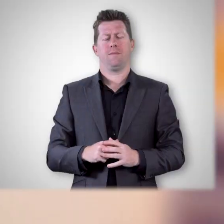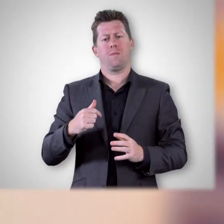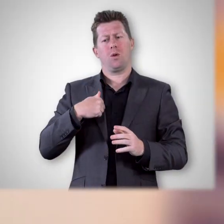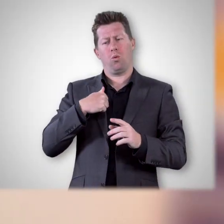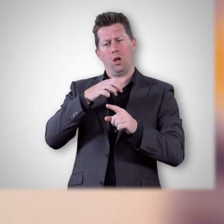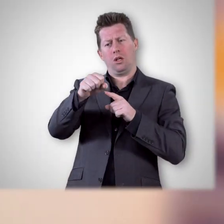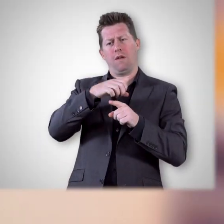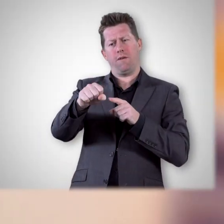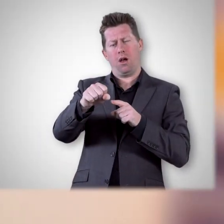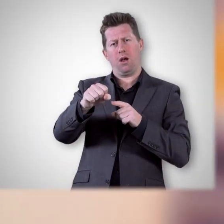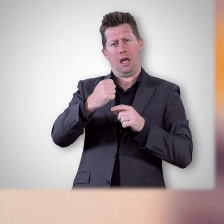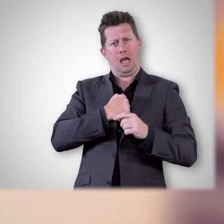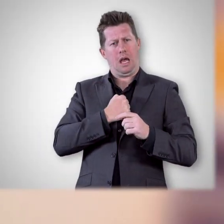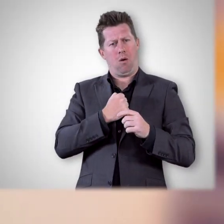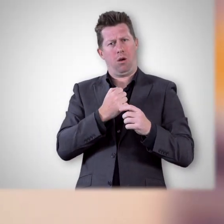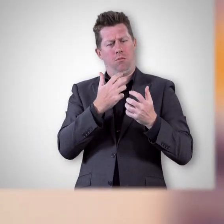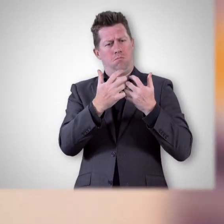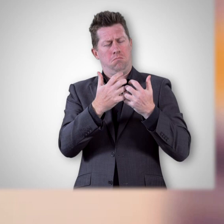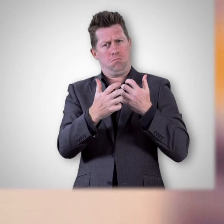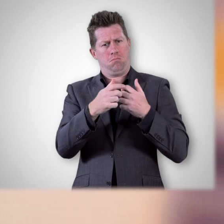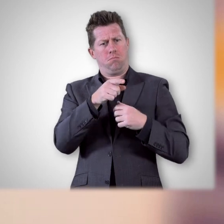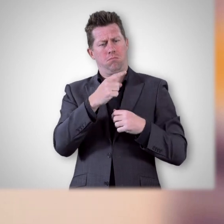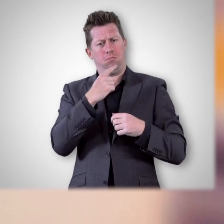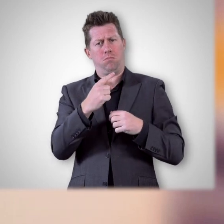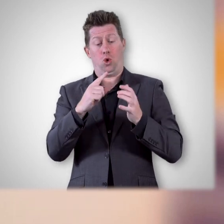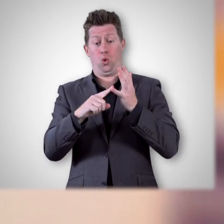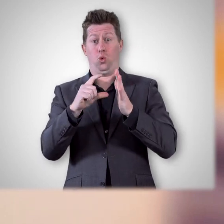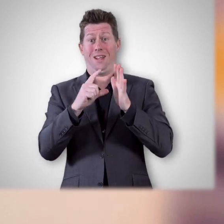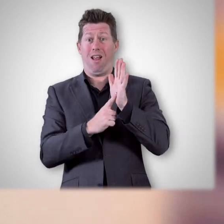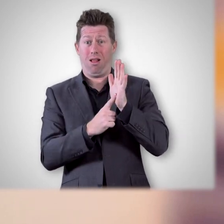We identified at Box Hill Institute that implementing Universal Design for